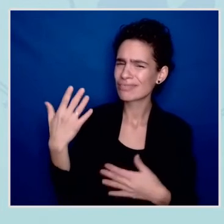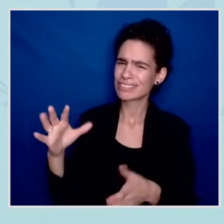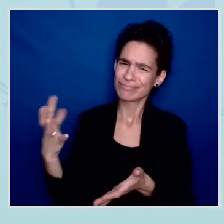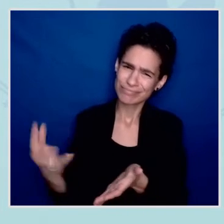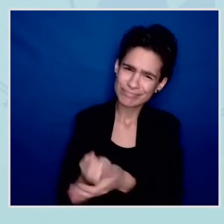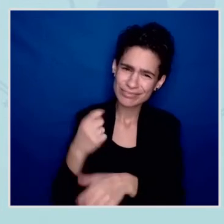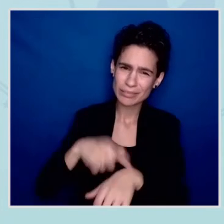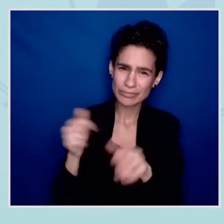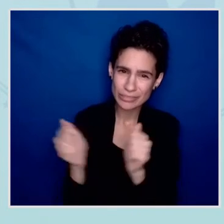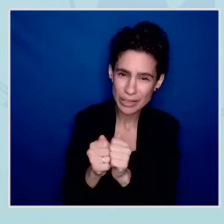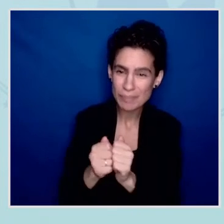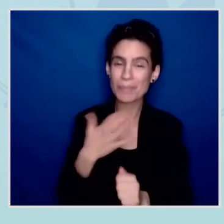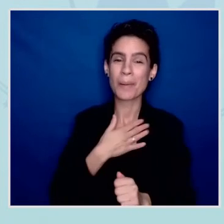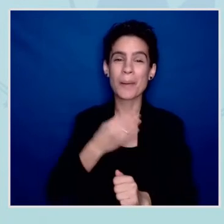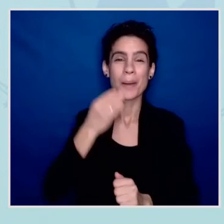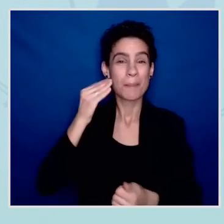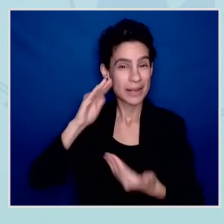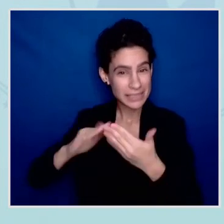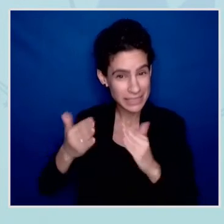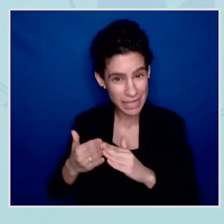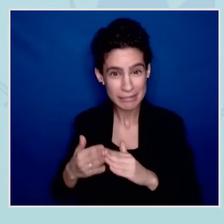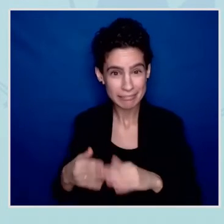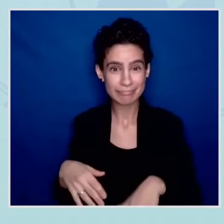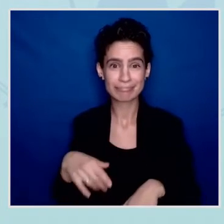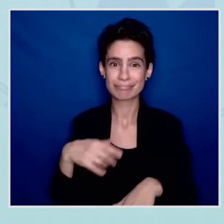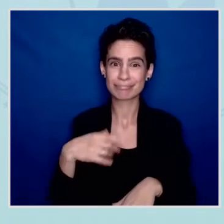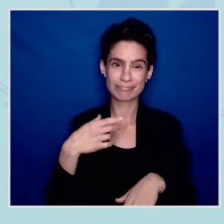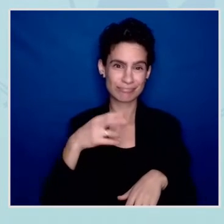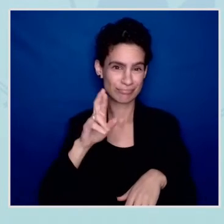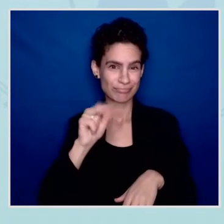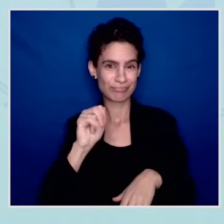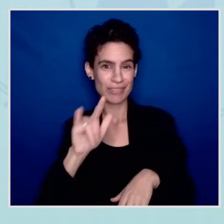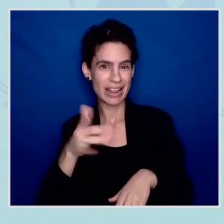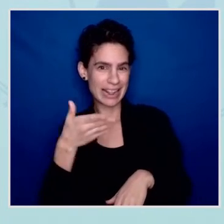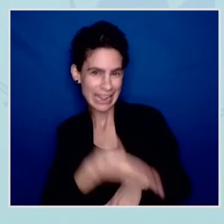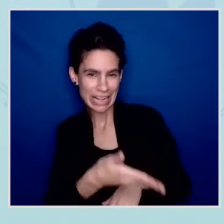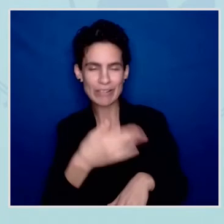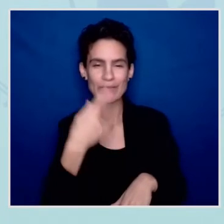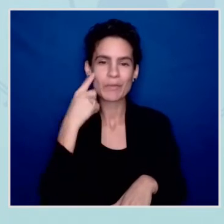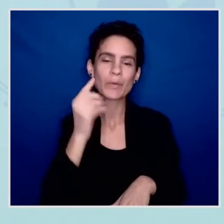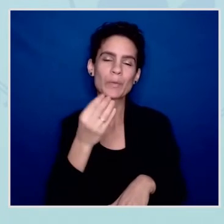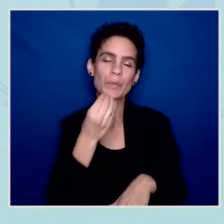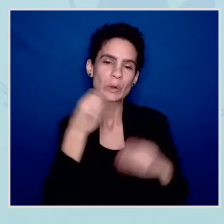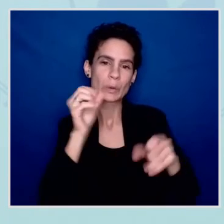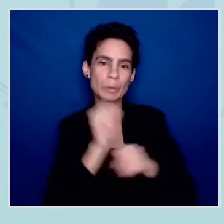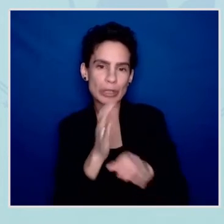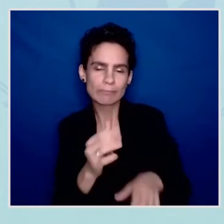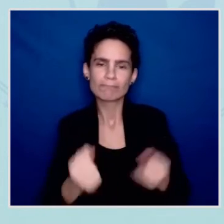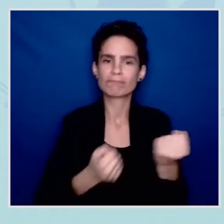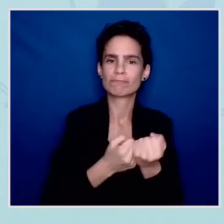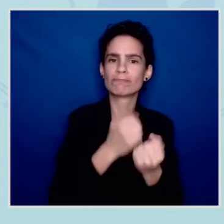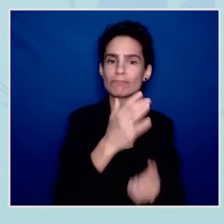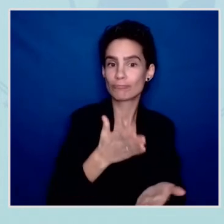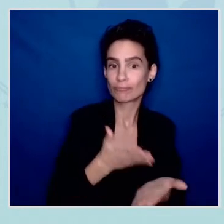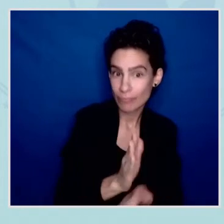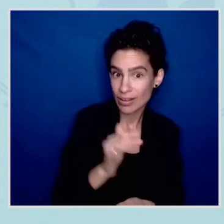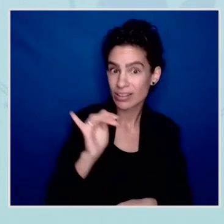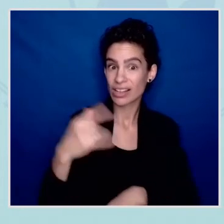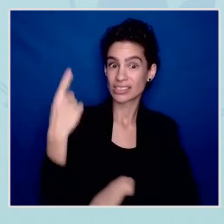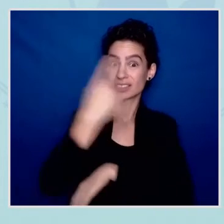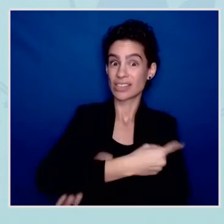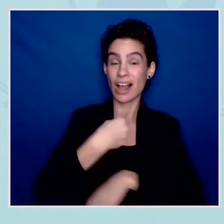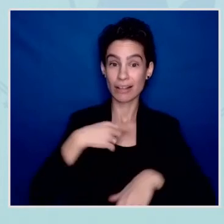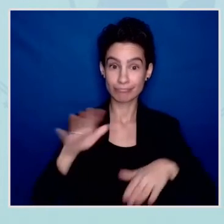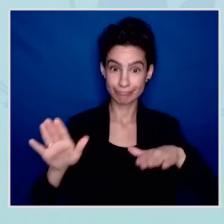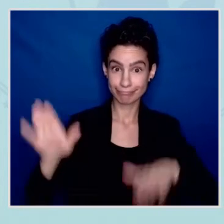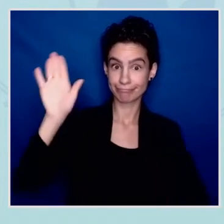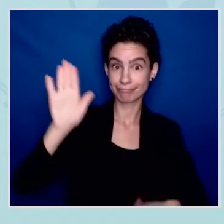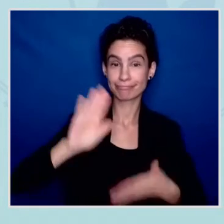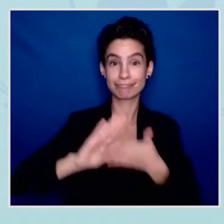TO MAKE THIS HAPPEN MR.